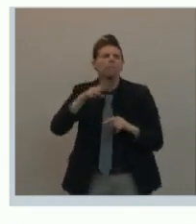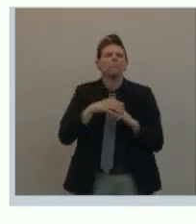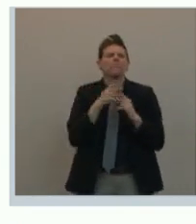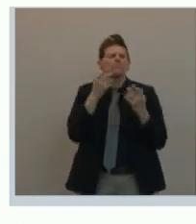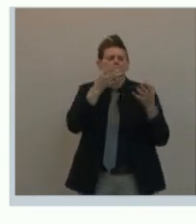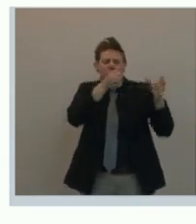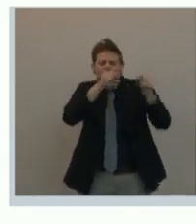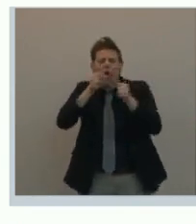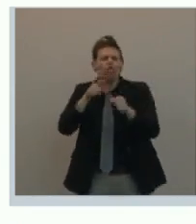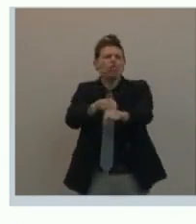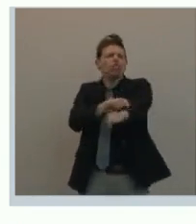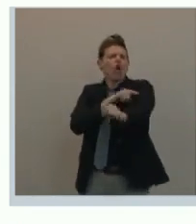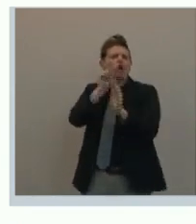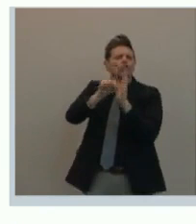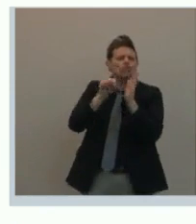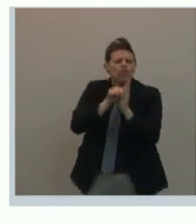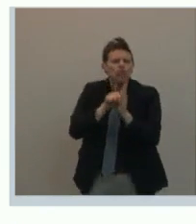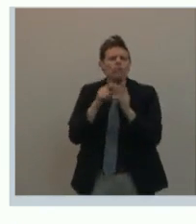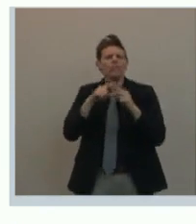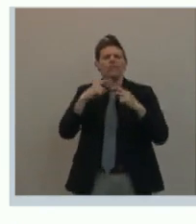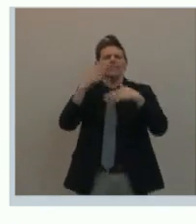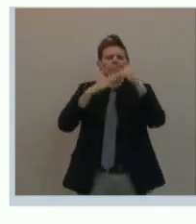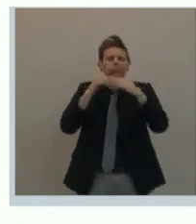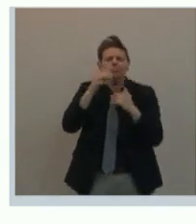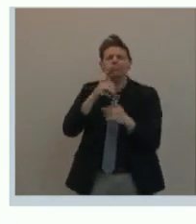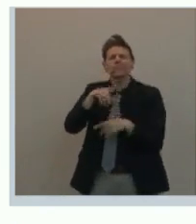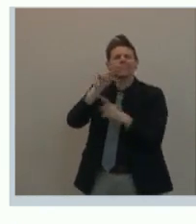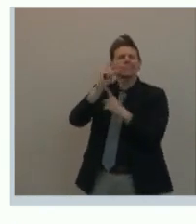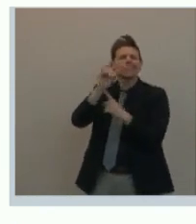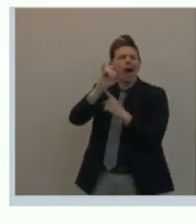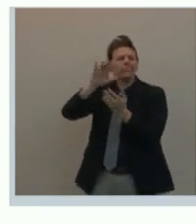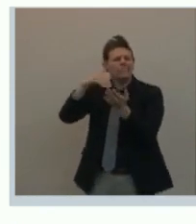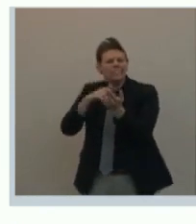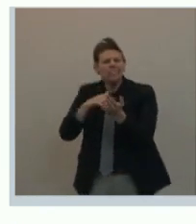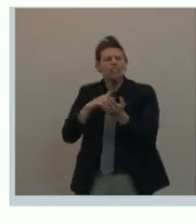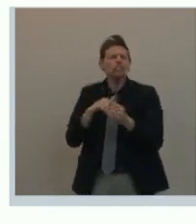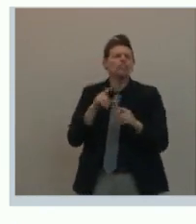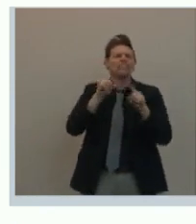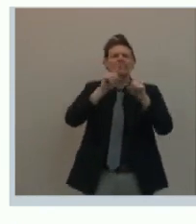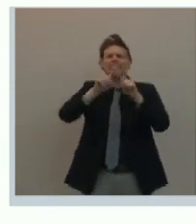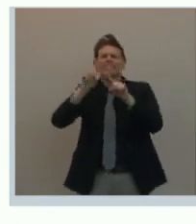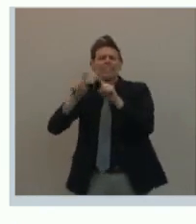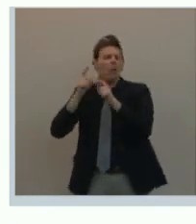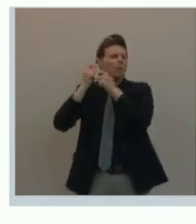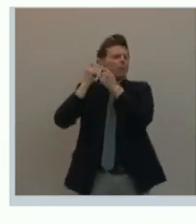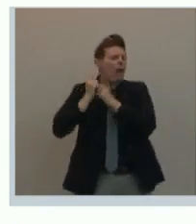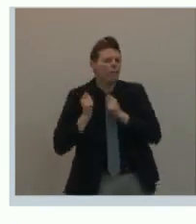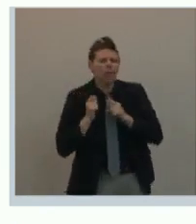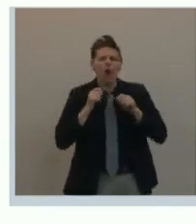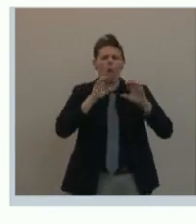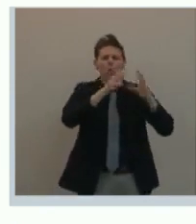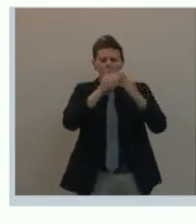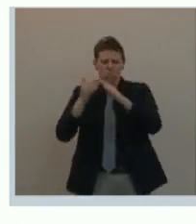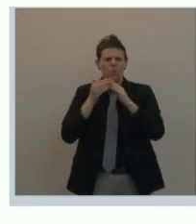LAST WEEK, WE SPENT TIME DOING SURVEILLANCE AND CONTACT TRACING AND -- IN LONG-TERM CARE FACILITIES LIKE NURSING HOMES. WE WERE IN DETOX CENTERS.